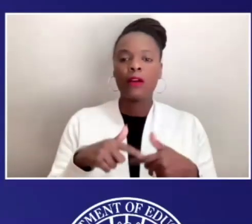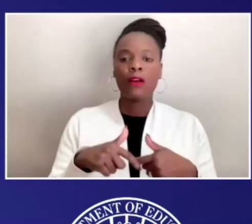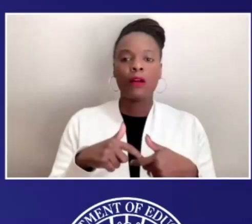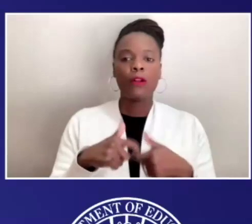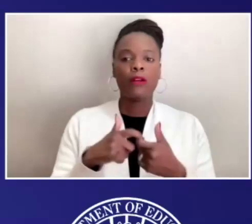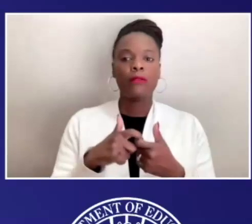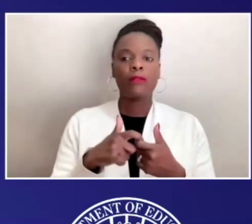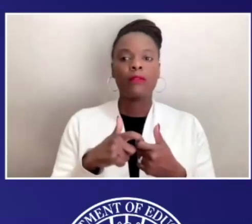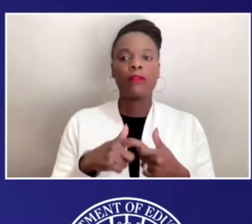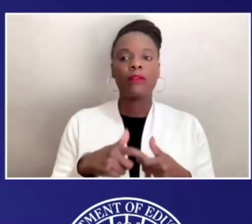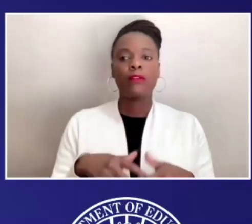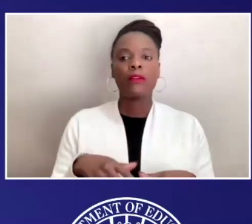When we go through -- yeah. Yeah, yeah,